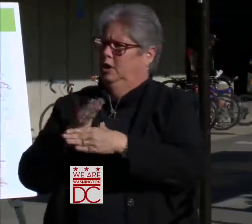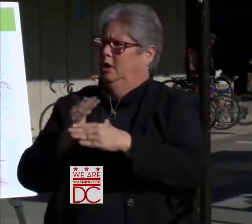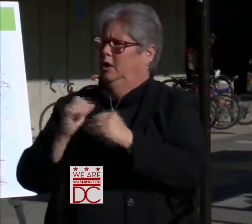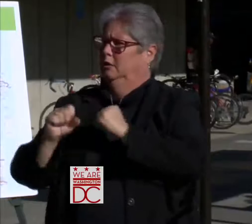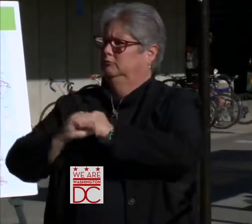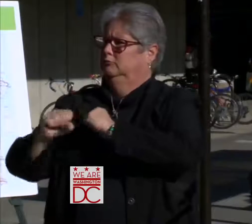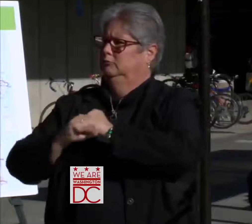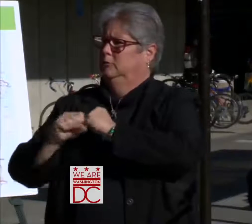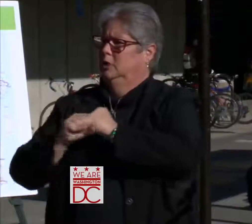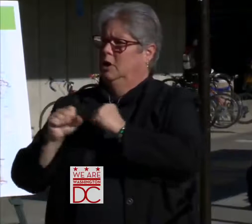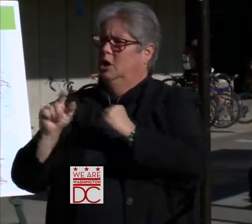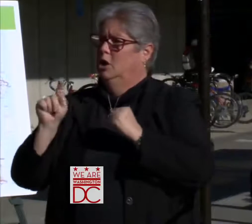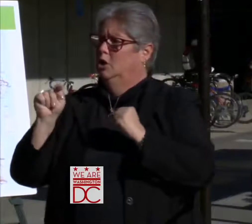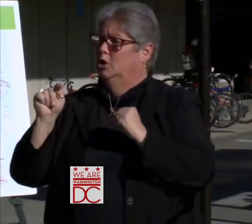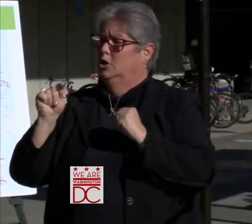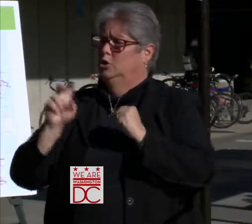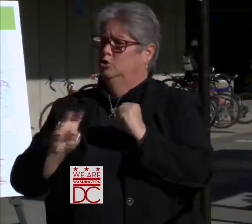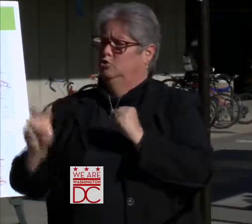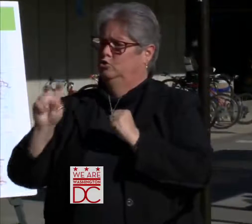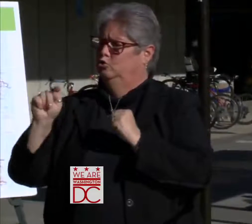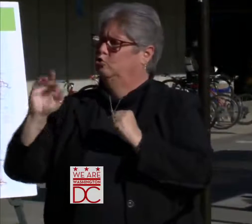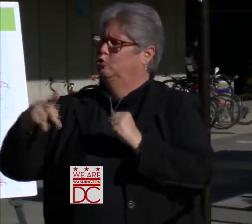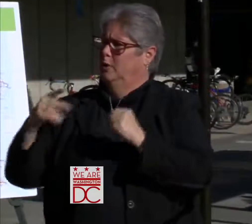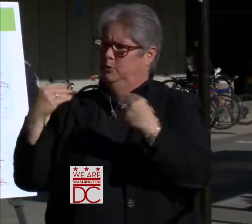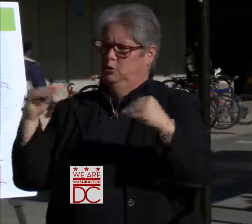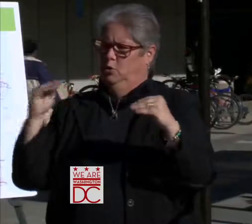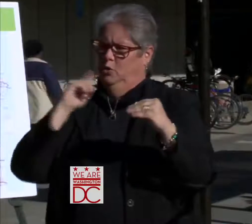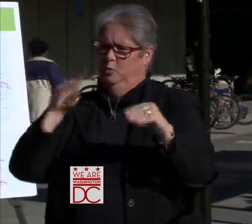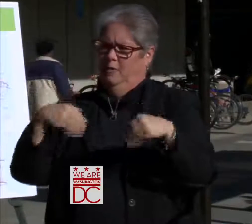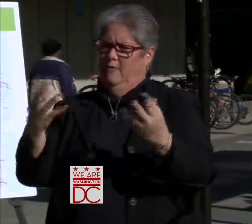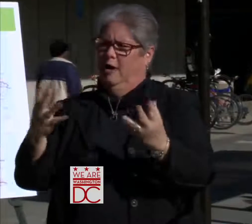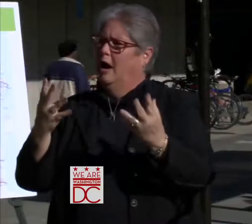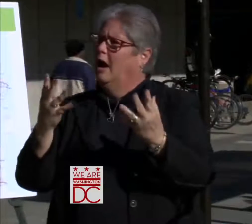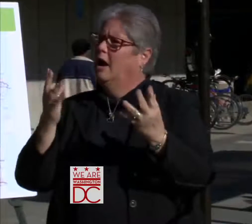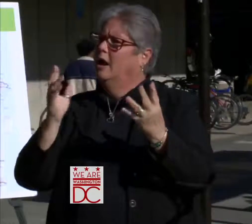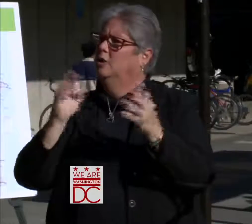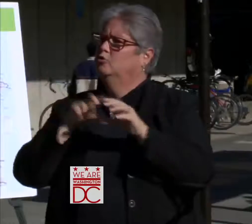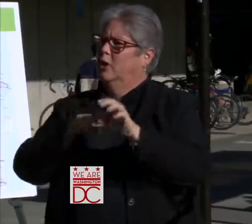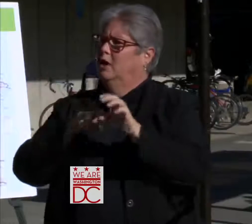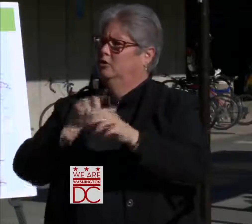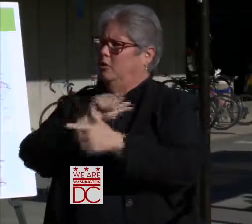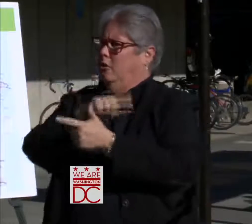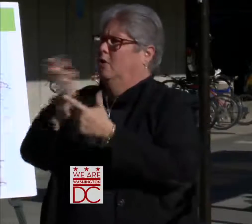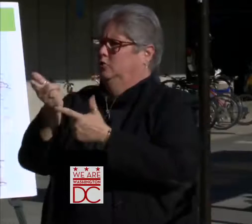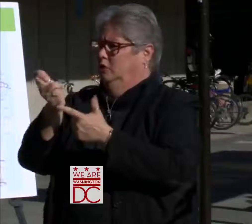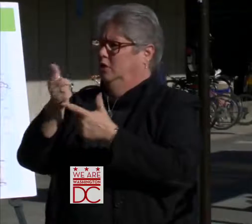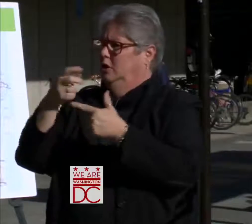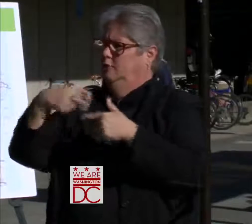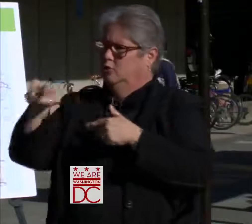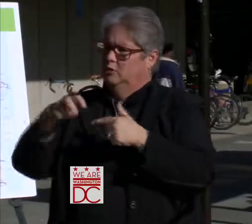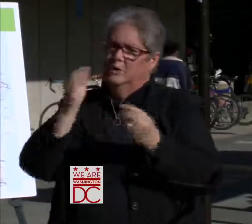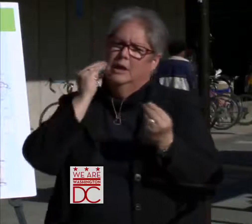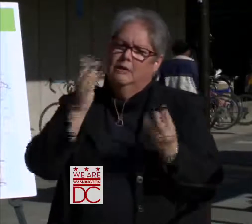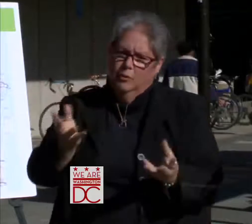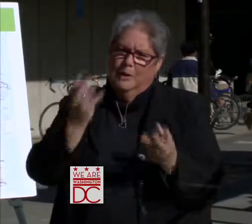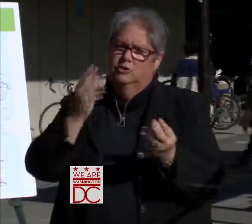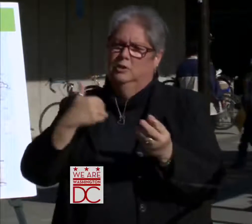OUR TRIP STORES WILL HAVE, WE WILL PROVIDE RIDERS WITH ALTERNATIVE TRANSPORTATION INFORMATION AND WE WILL SELL